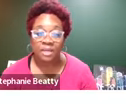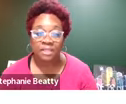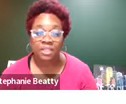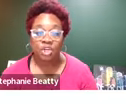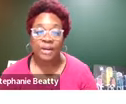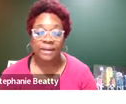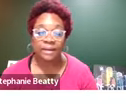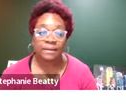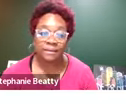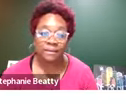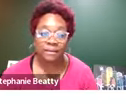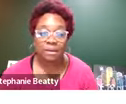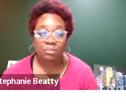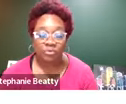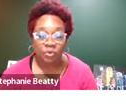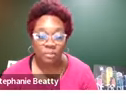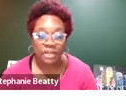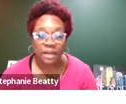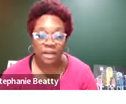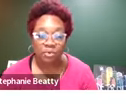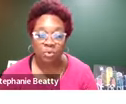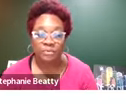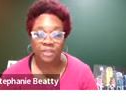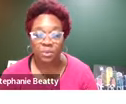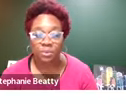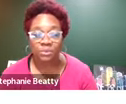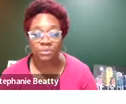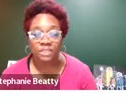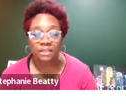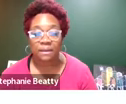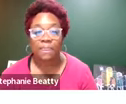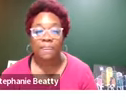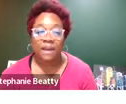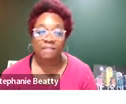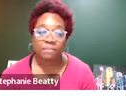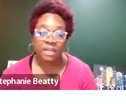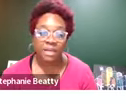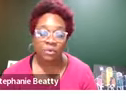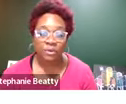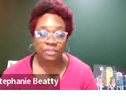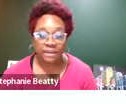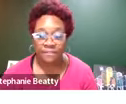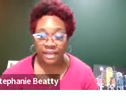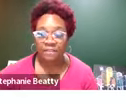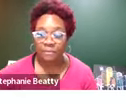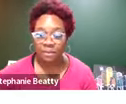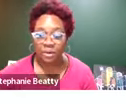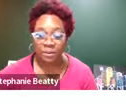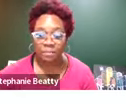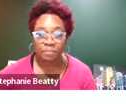conducting a training, performing annual reviews, have a meeting with your Deaf staff member,